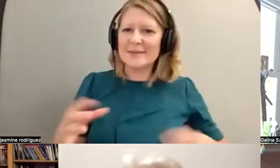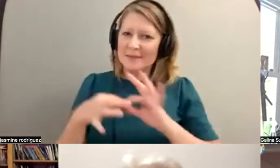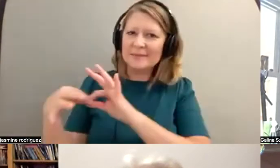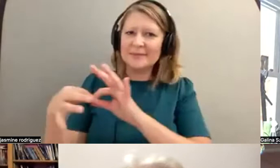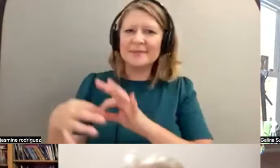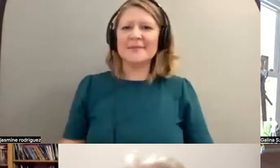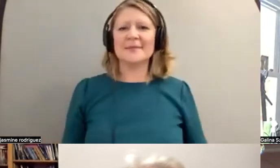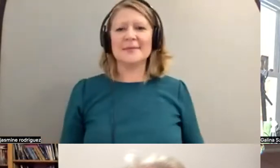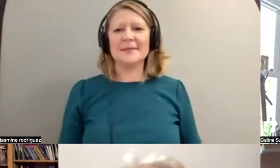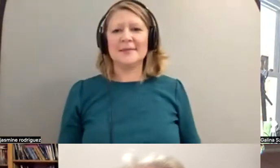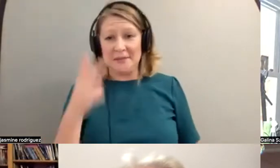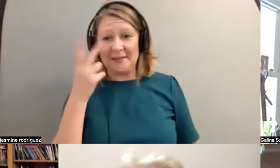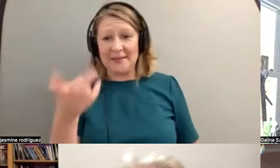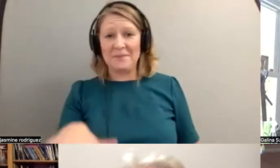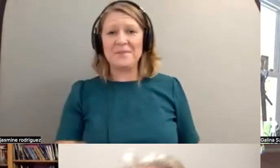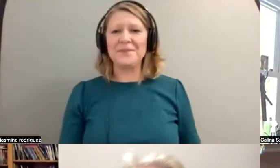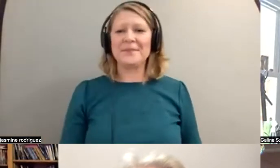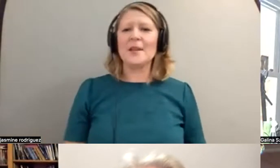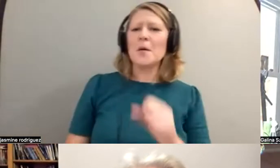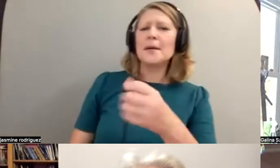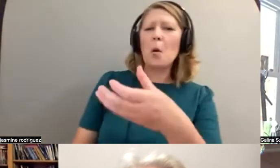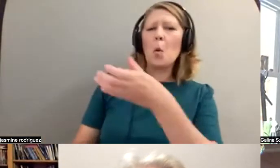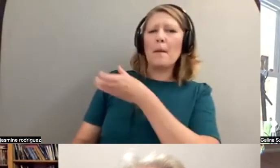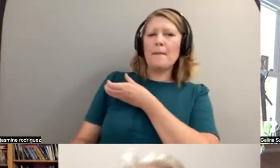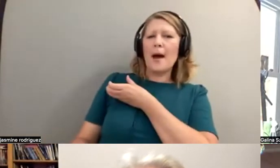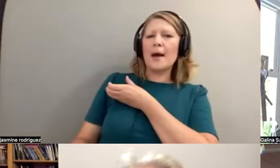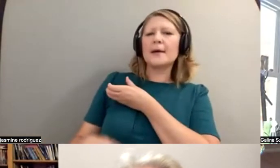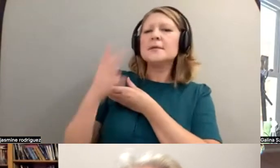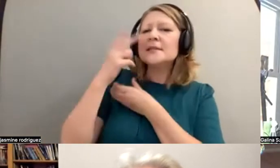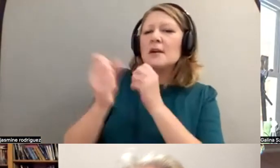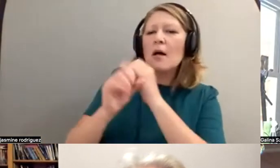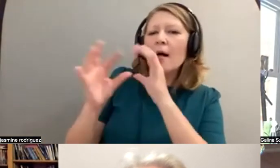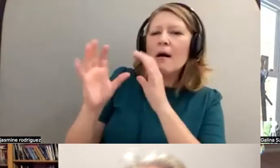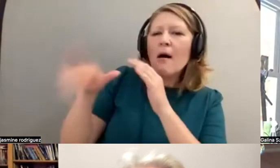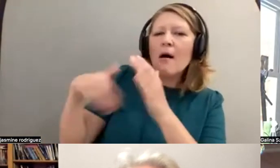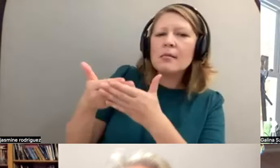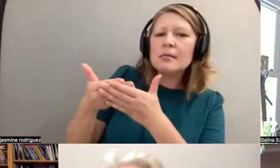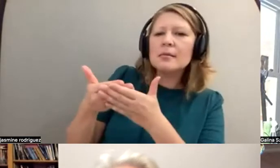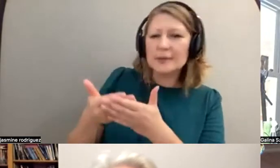Hold it back just a little so we can see the whole thing, because we see the leaves on top. Yeah, cool. That's wonderful.